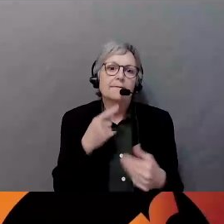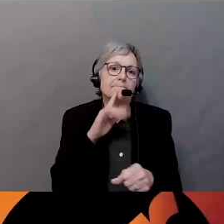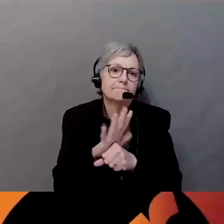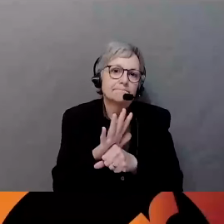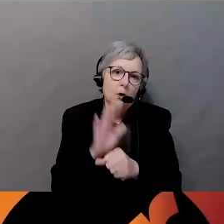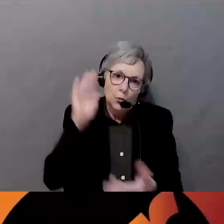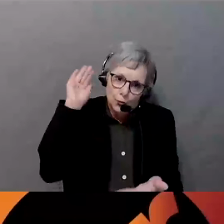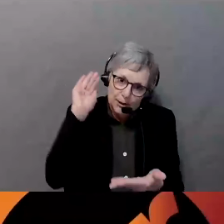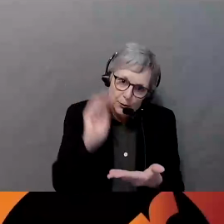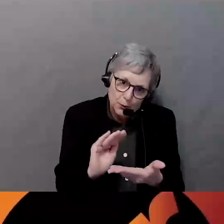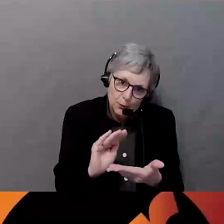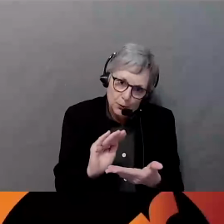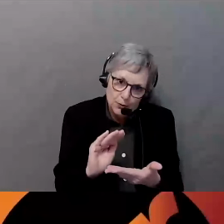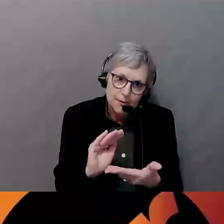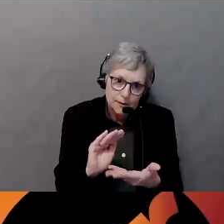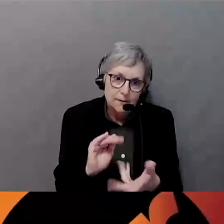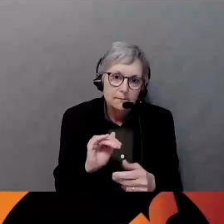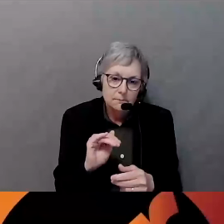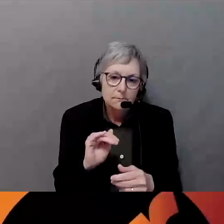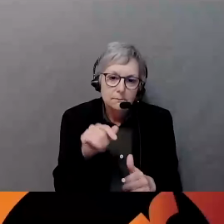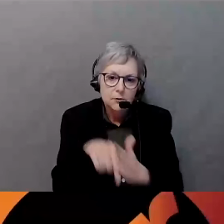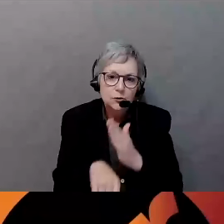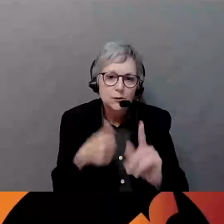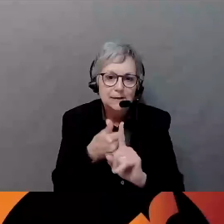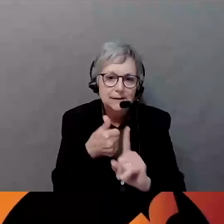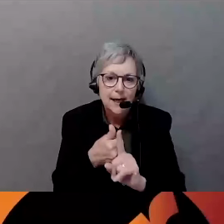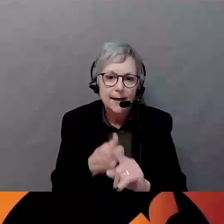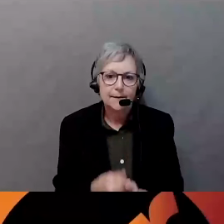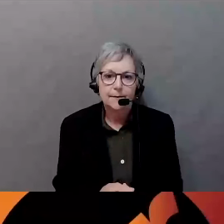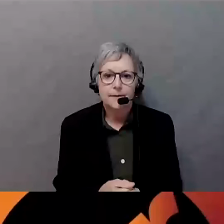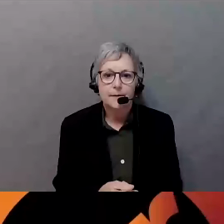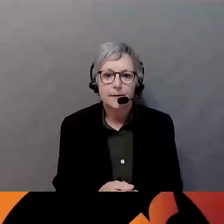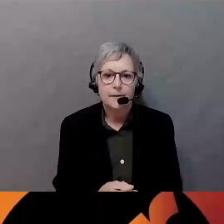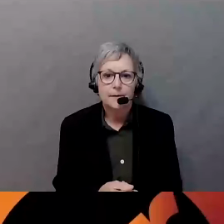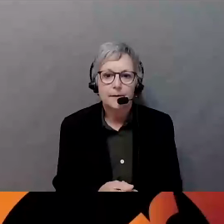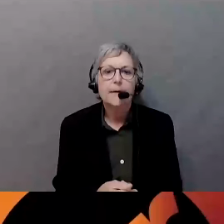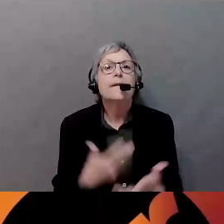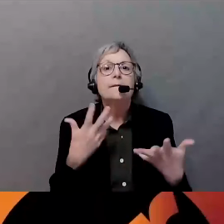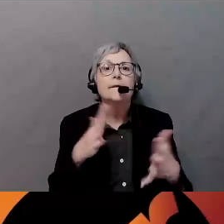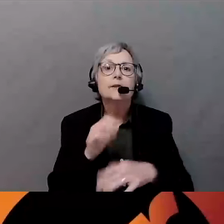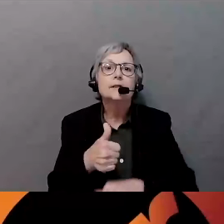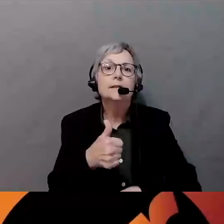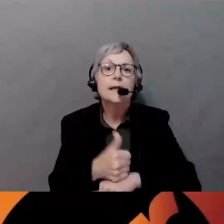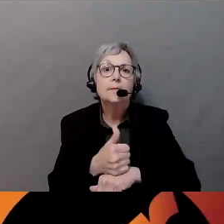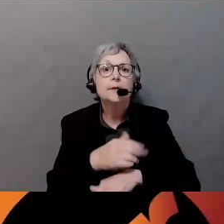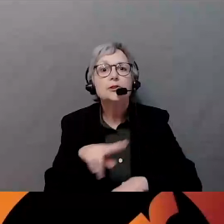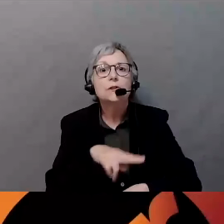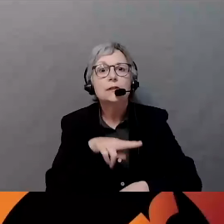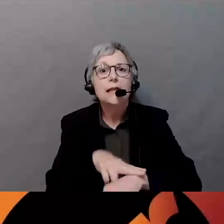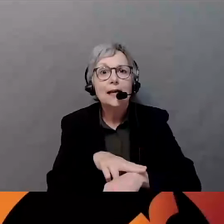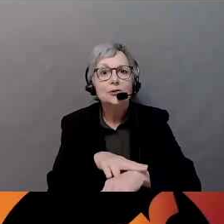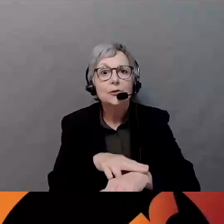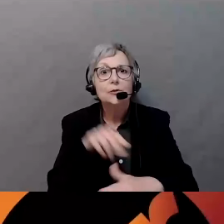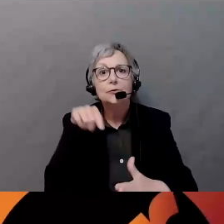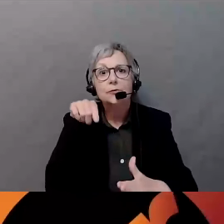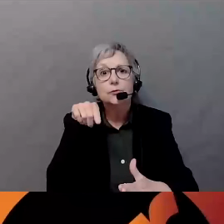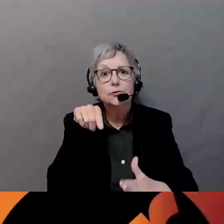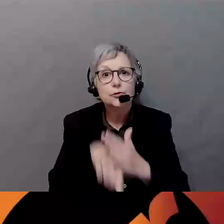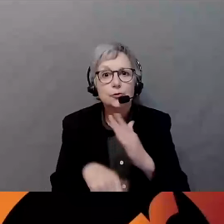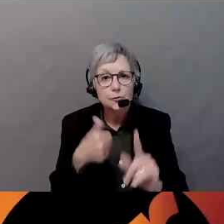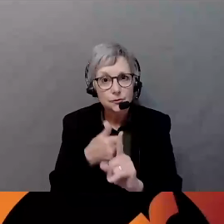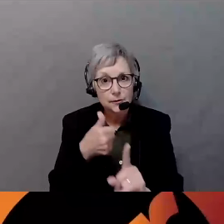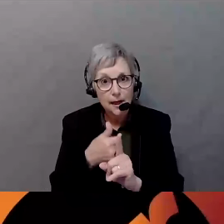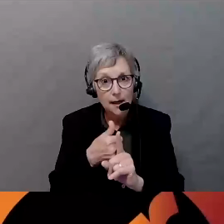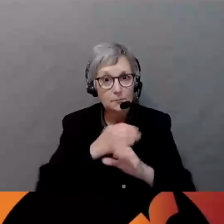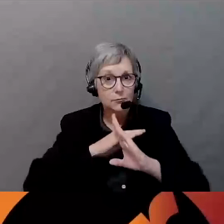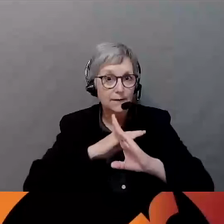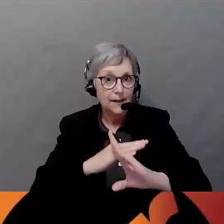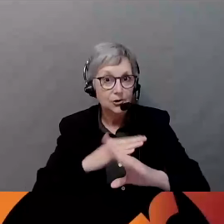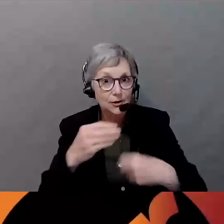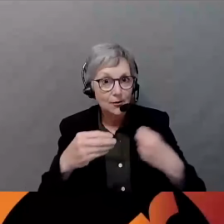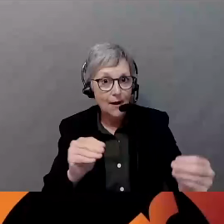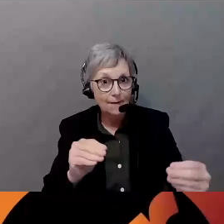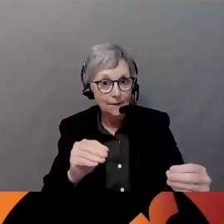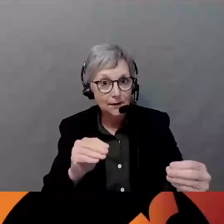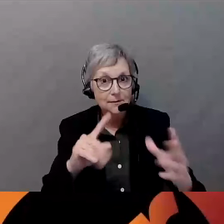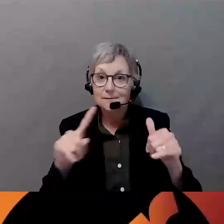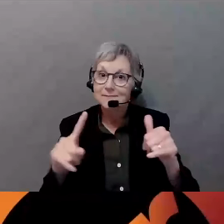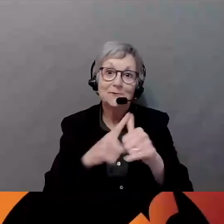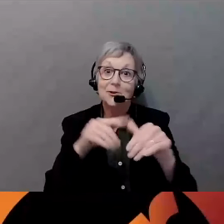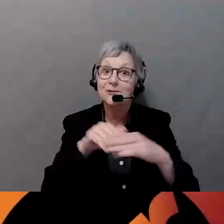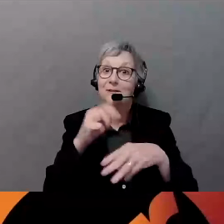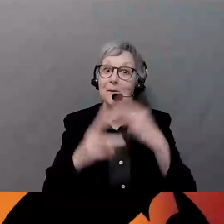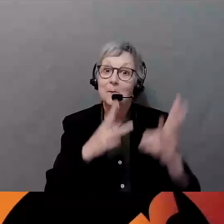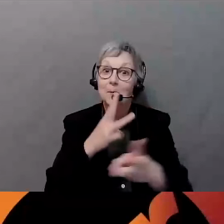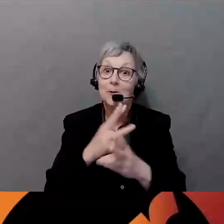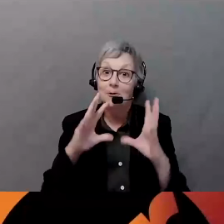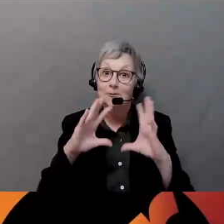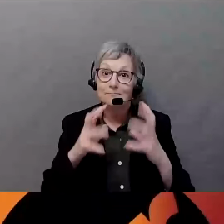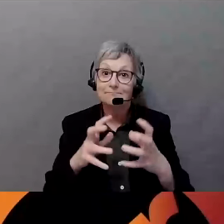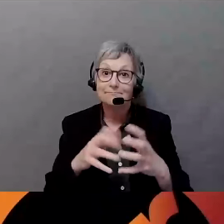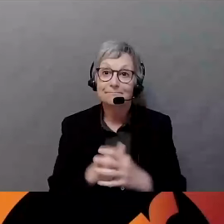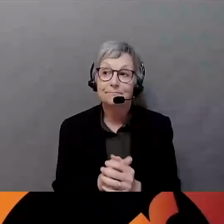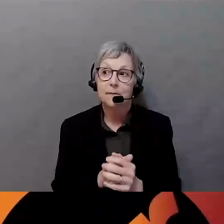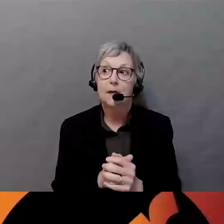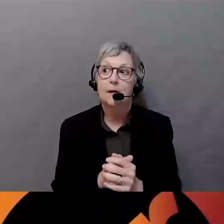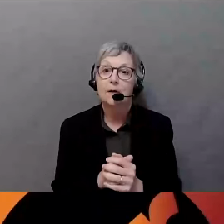FORGET RID OF THAT IN THE COMMUNITY. I HAVE INTERVIEWED DOCTOR MICHAEL GARDENER,